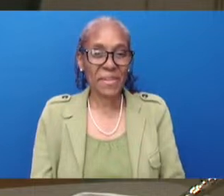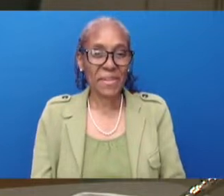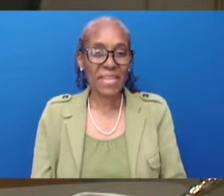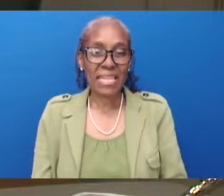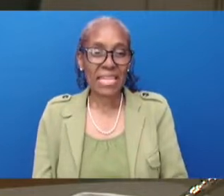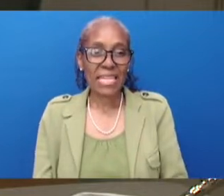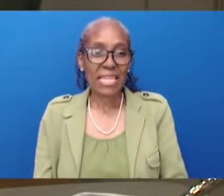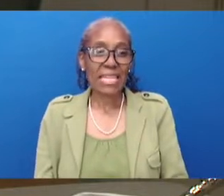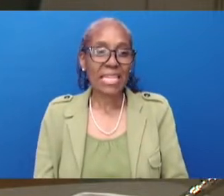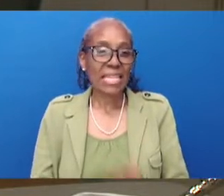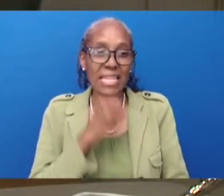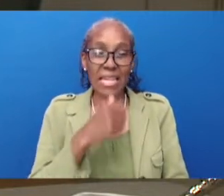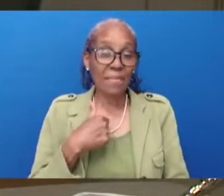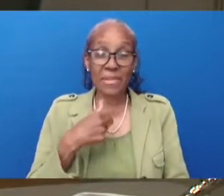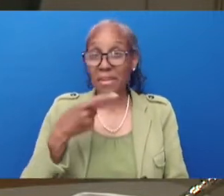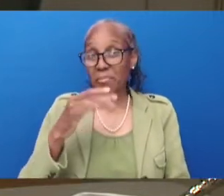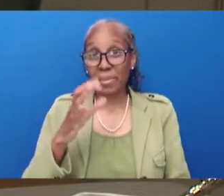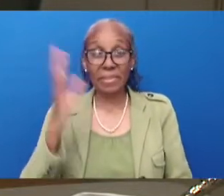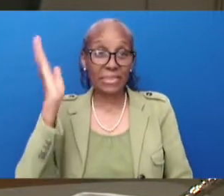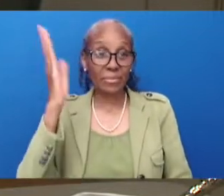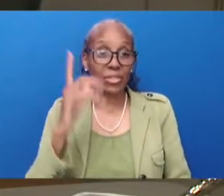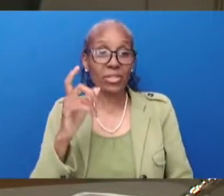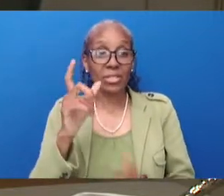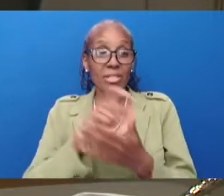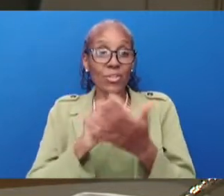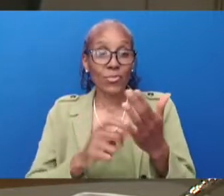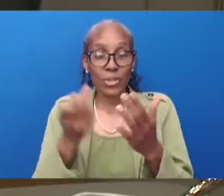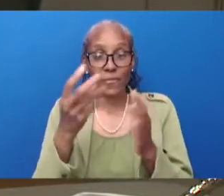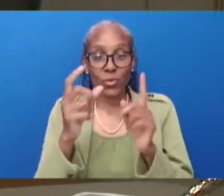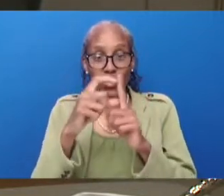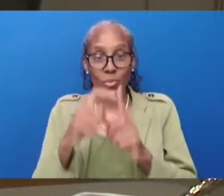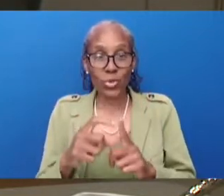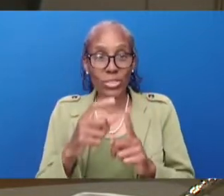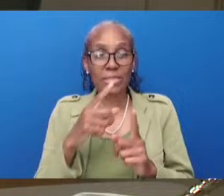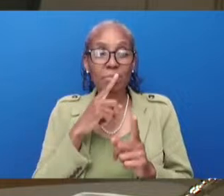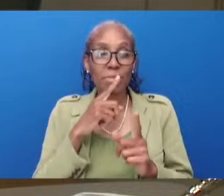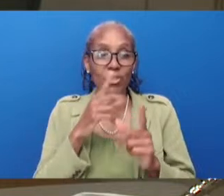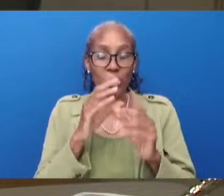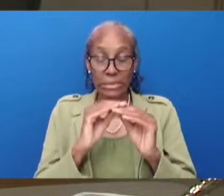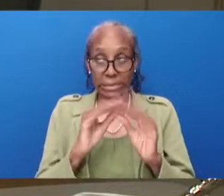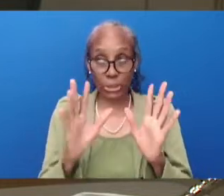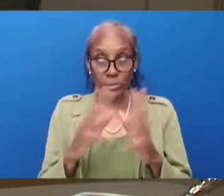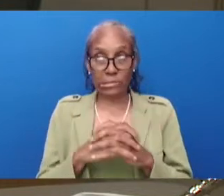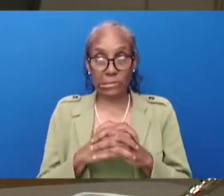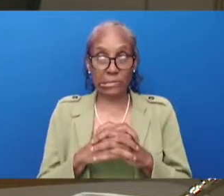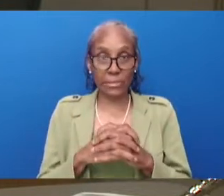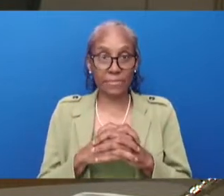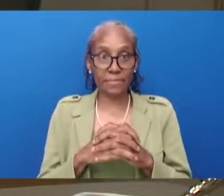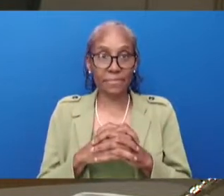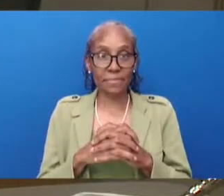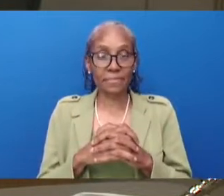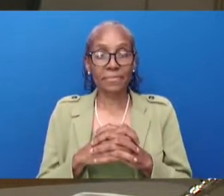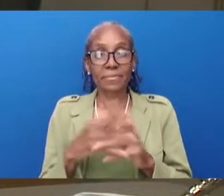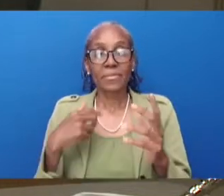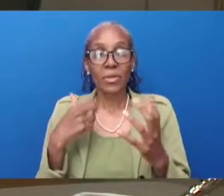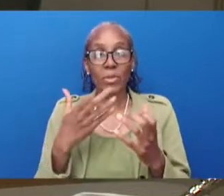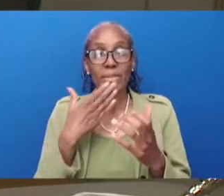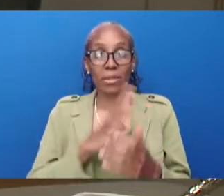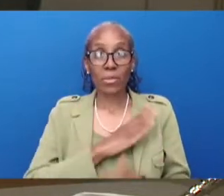THANK YOU. NEVER DOES TALK.